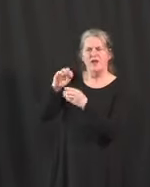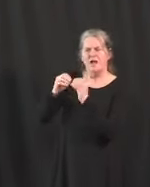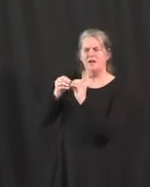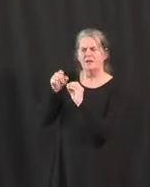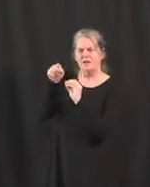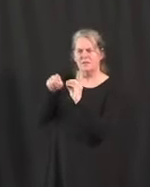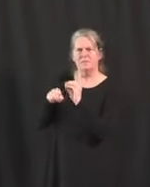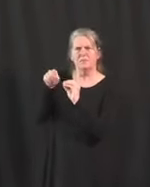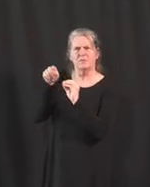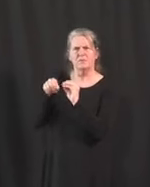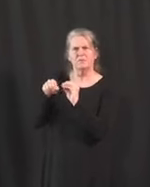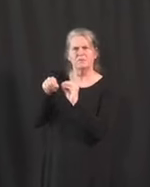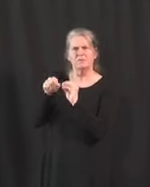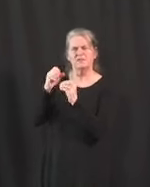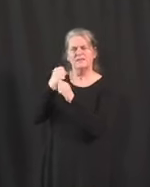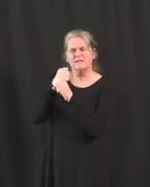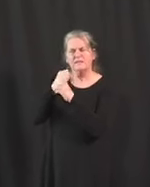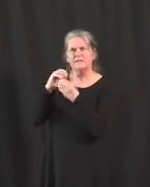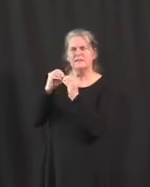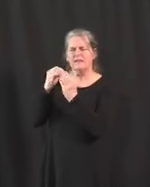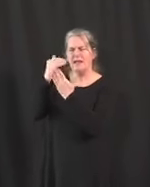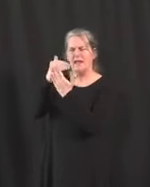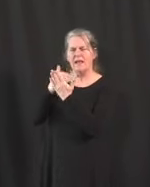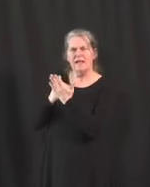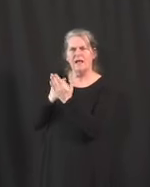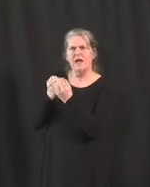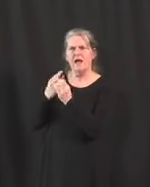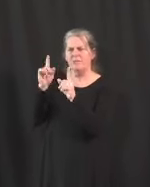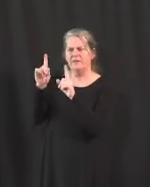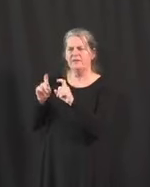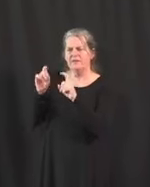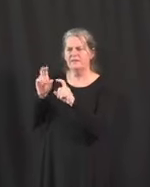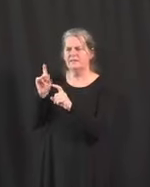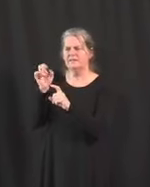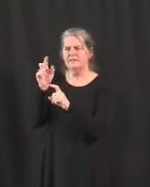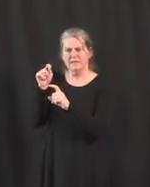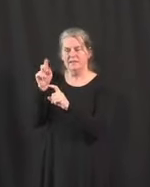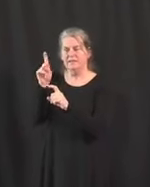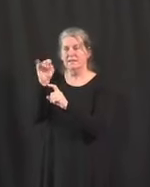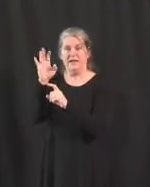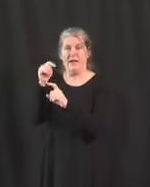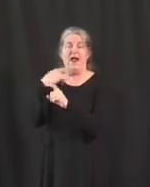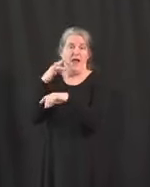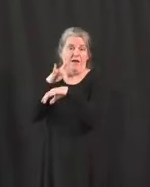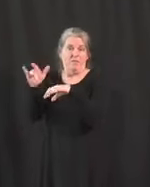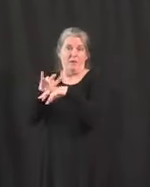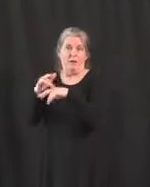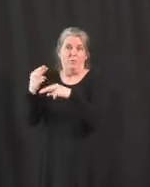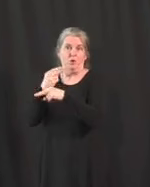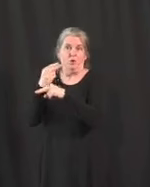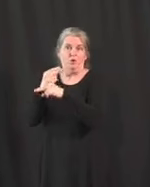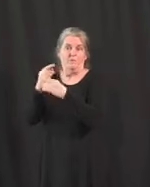THEY HAVE IT LISTS THE AMOUNT OF TEST KITS THAT THEY HAVE AVAILABLE FOR THE COMMUNITY. I'M WONDERING IF YOU WOULD